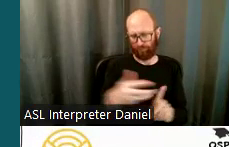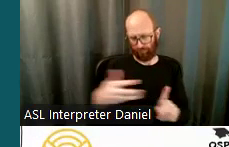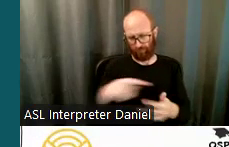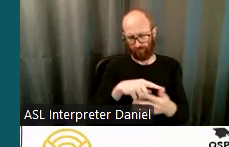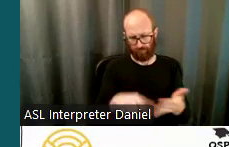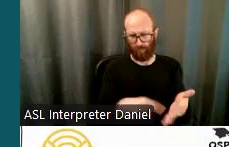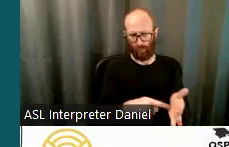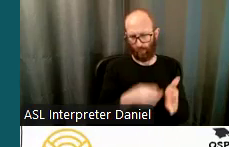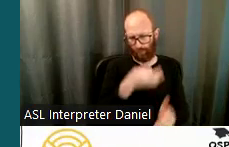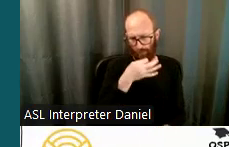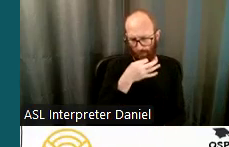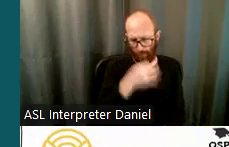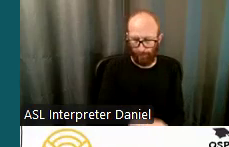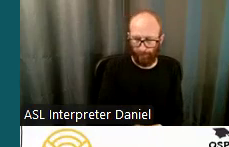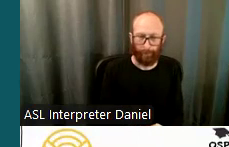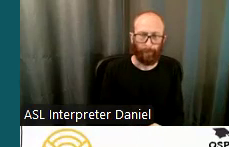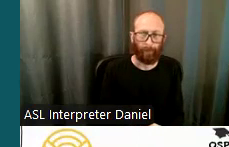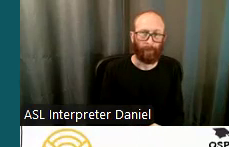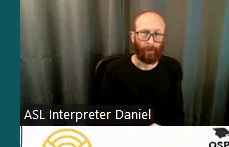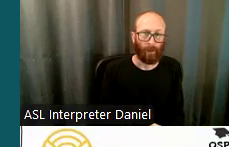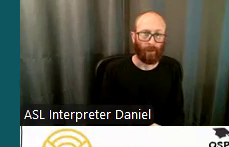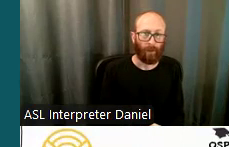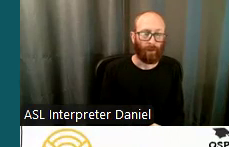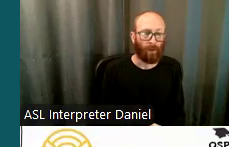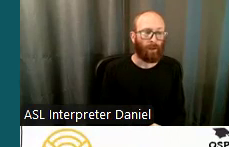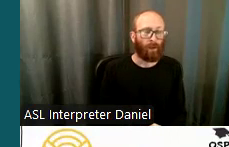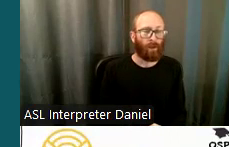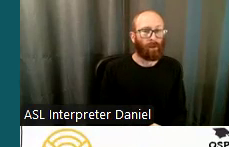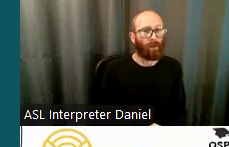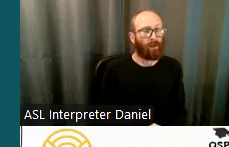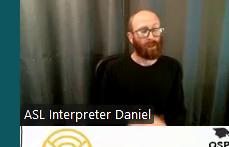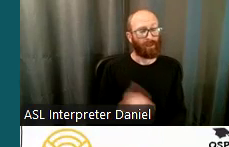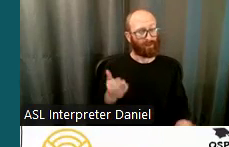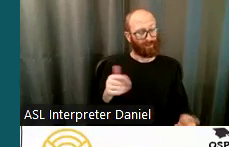just a moment here, this may be a change from the information that folks have heard